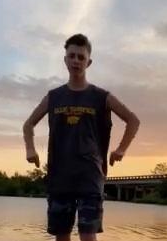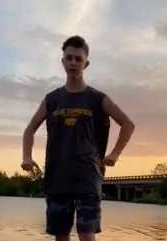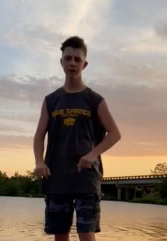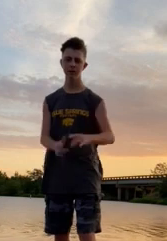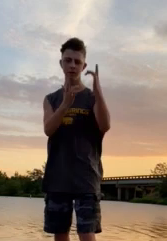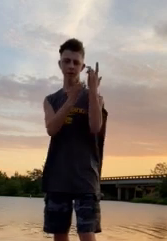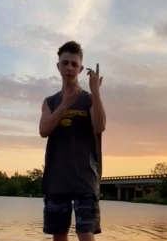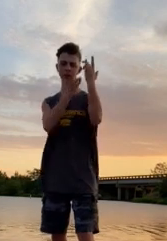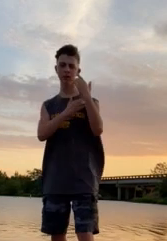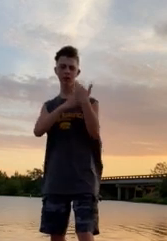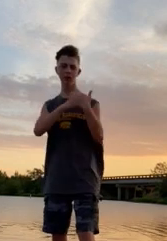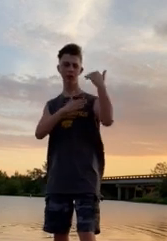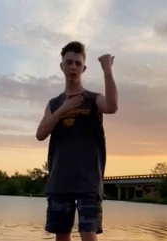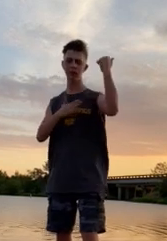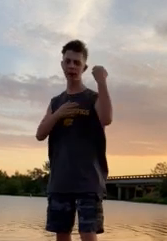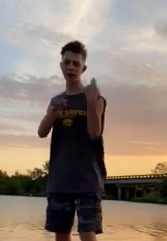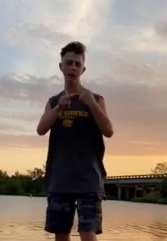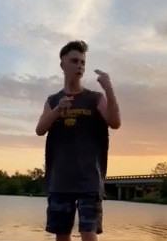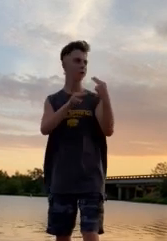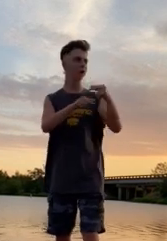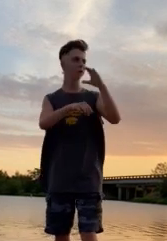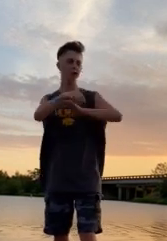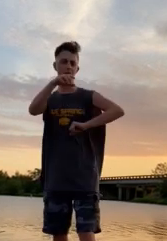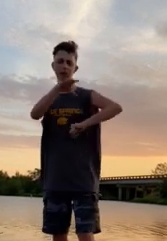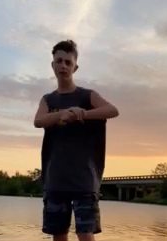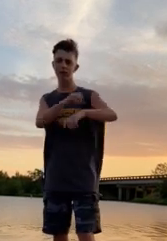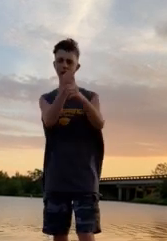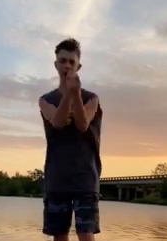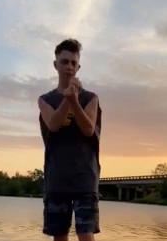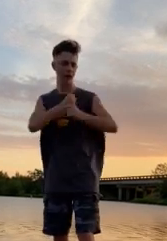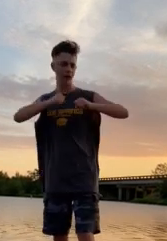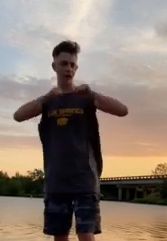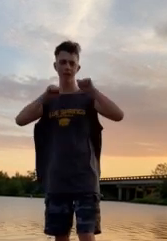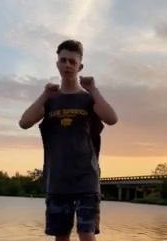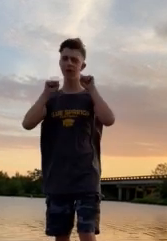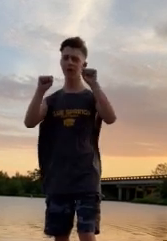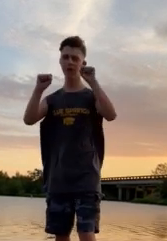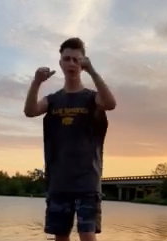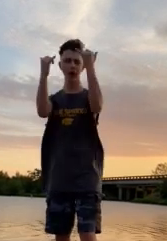When mercy called my name Those chains fell at my feet